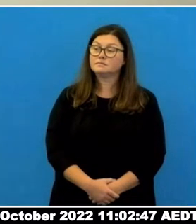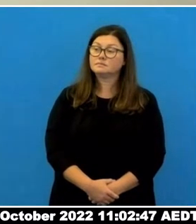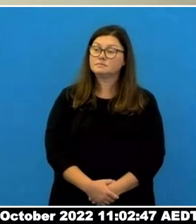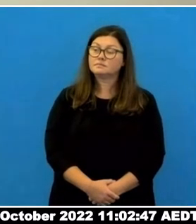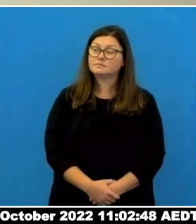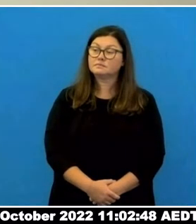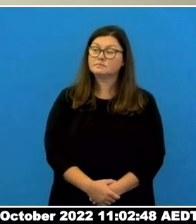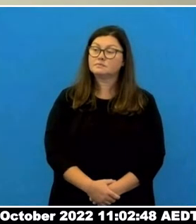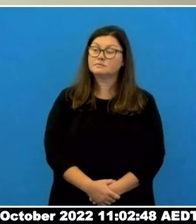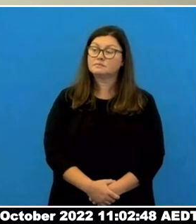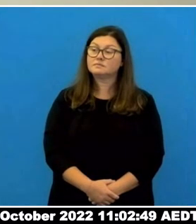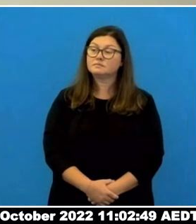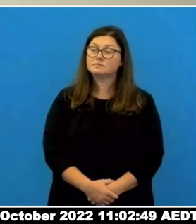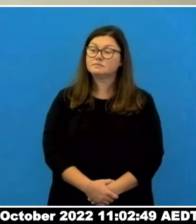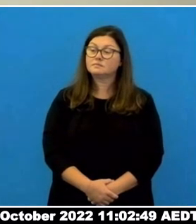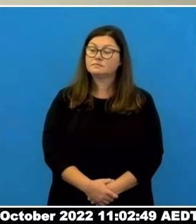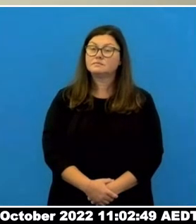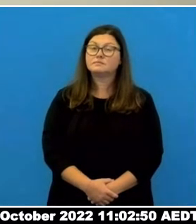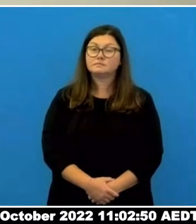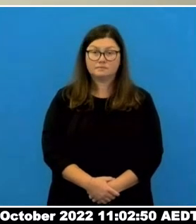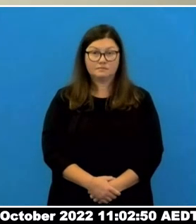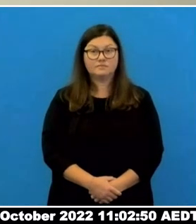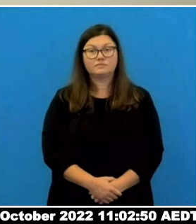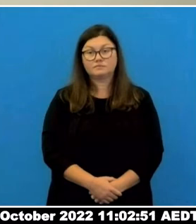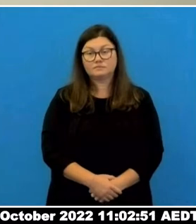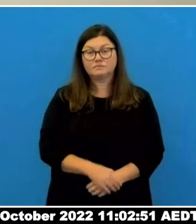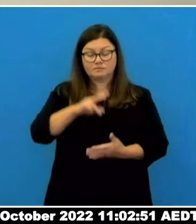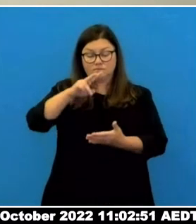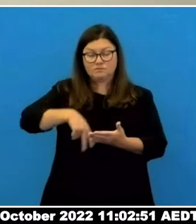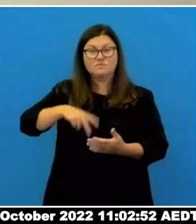Okay. "After I arrived in mainland Australia,